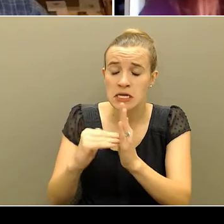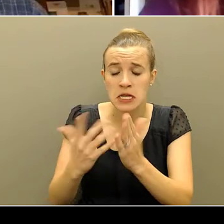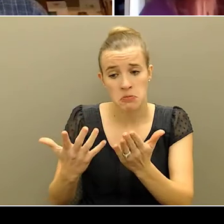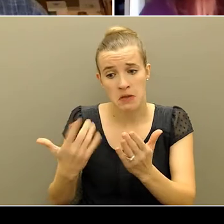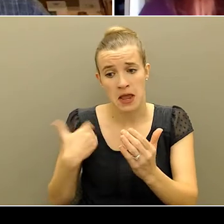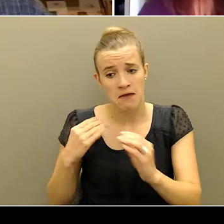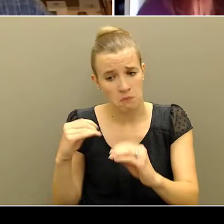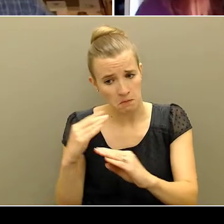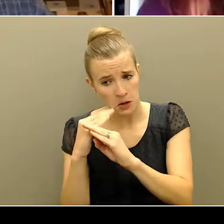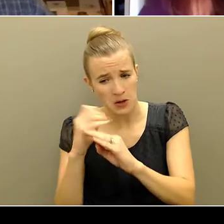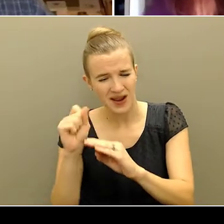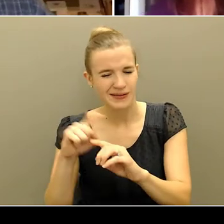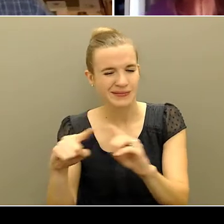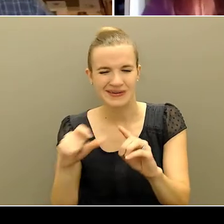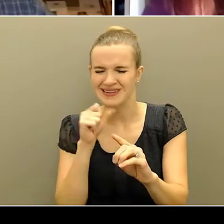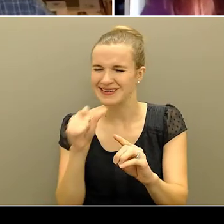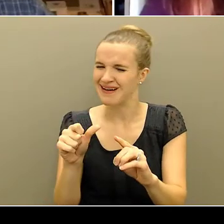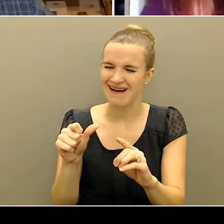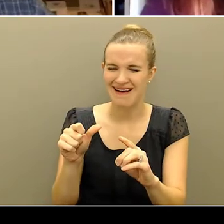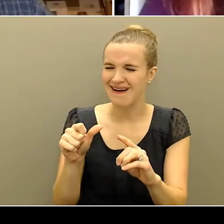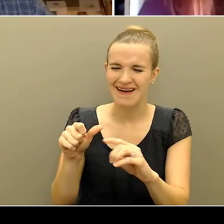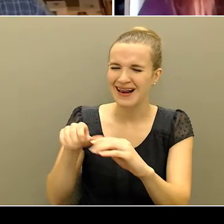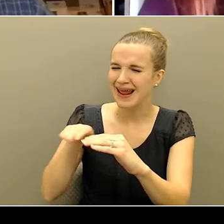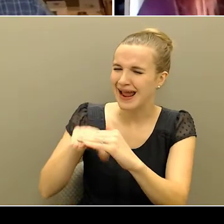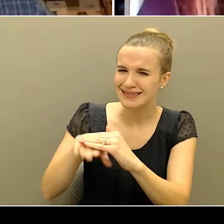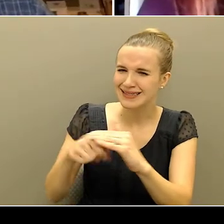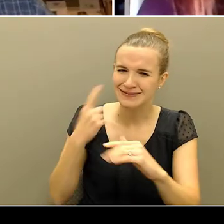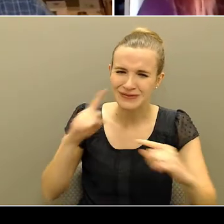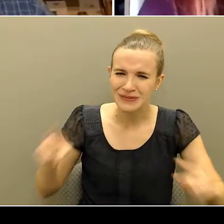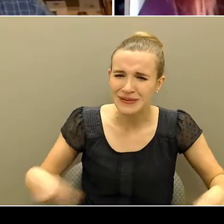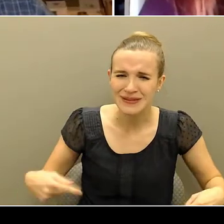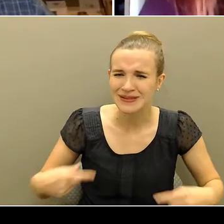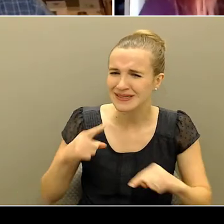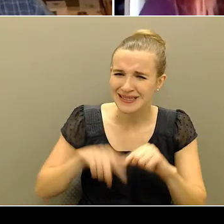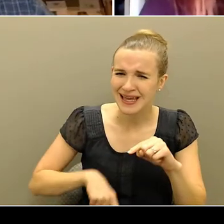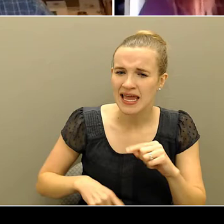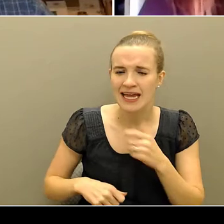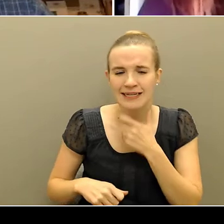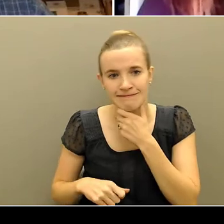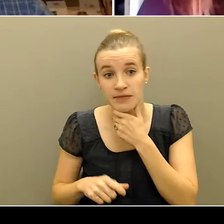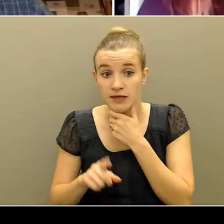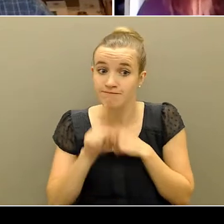lot of physical endurance that is required. But I don't know, the stars